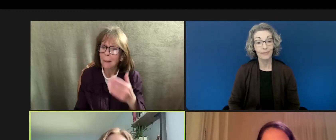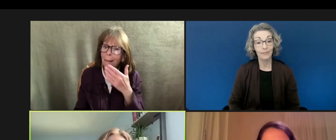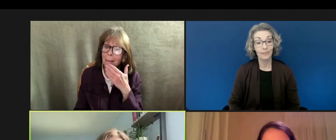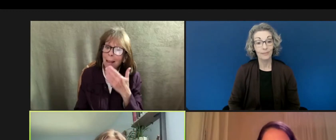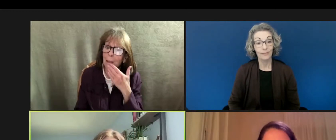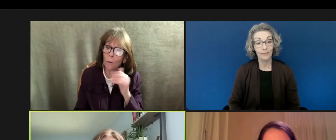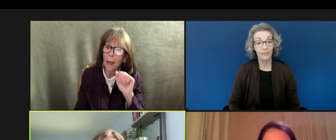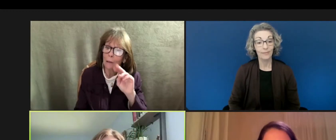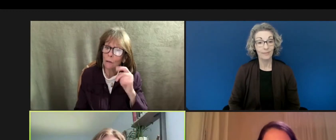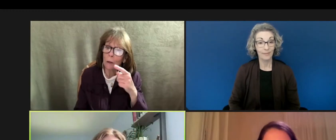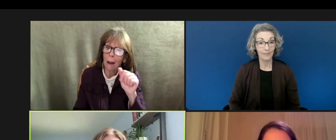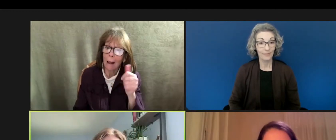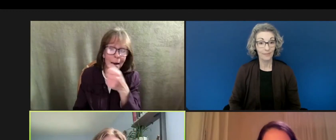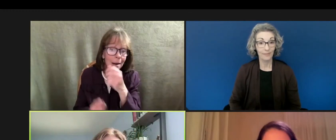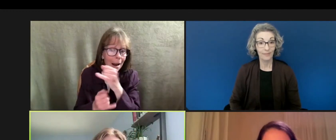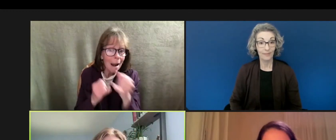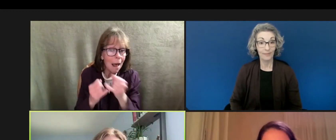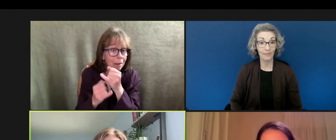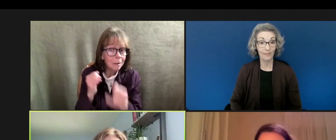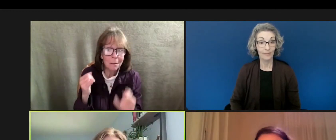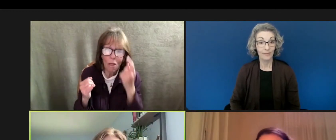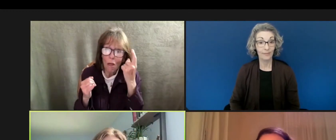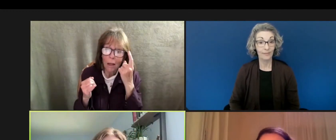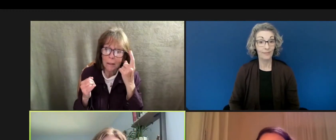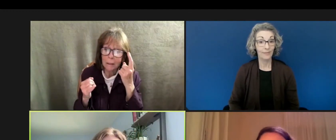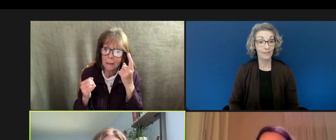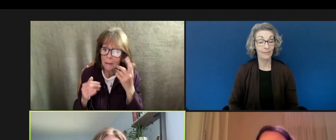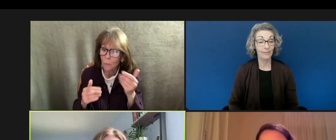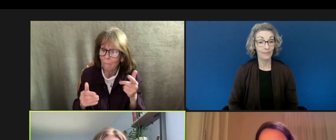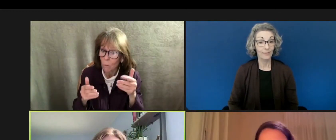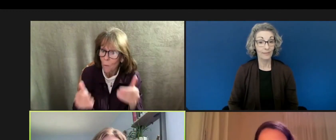Any final thoughts before we move on?